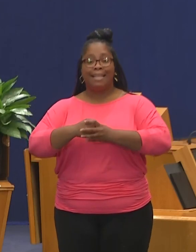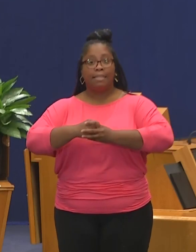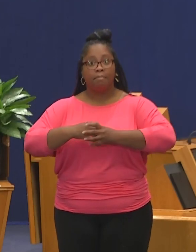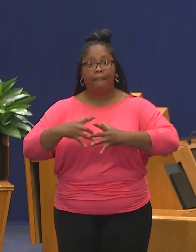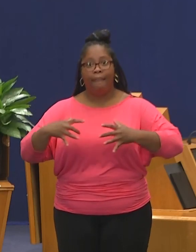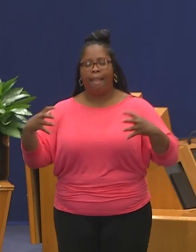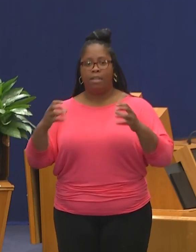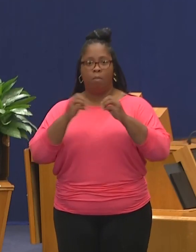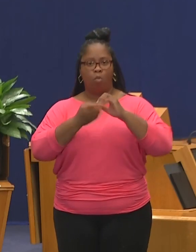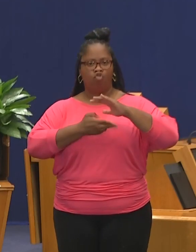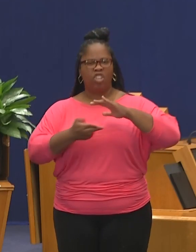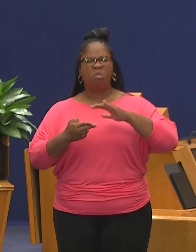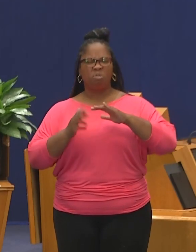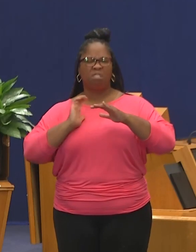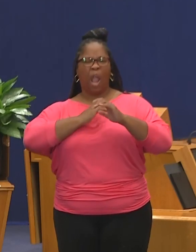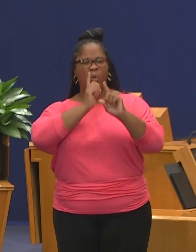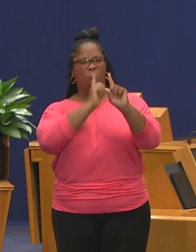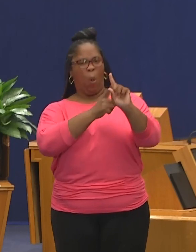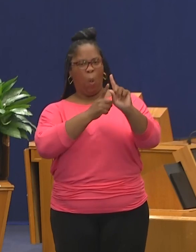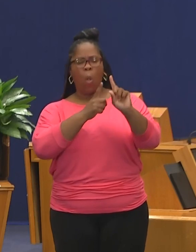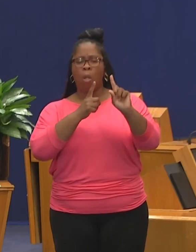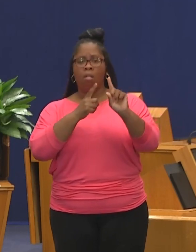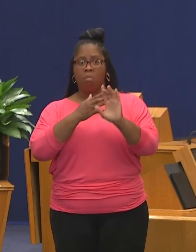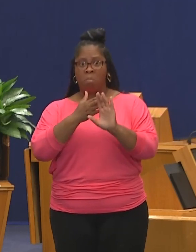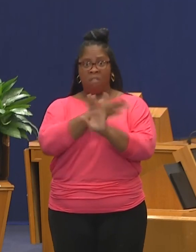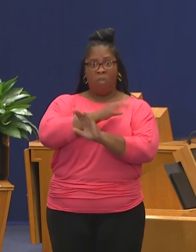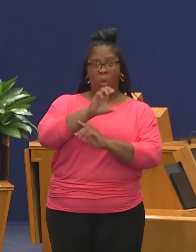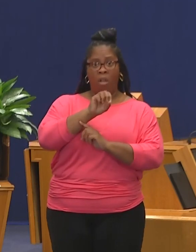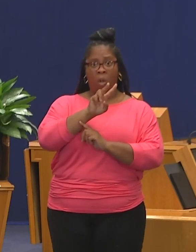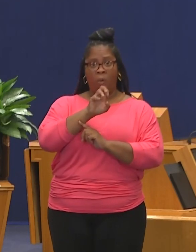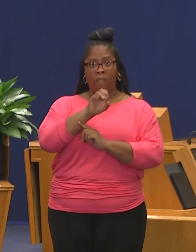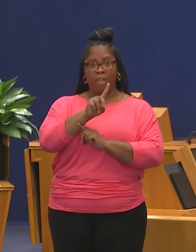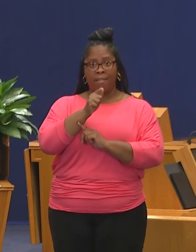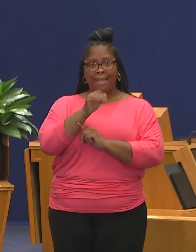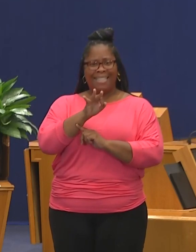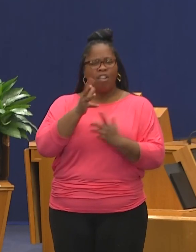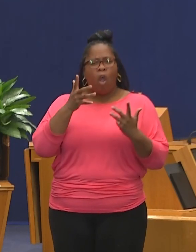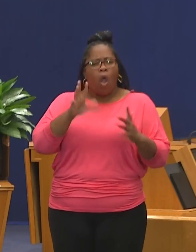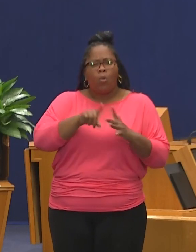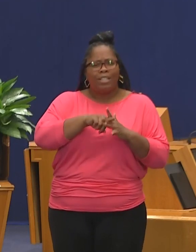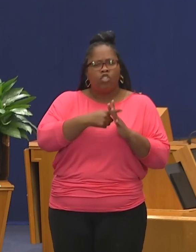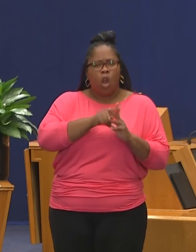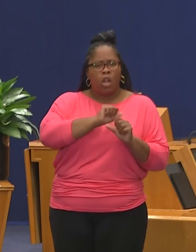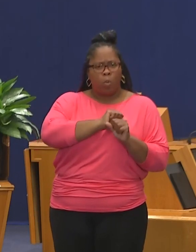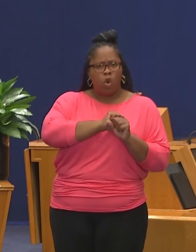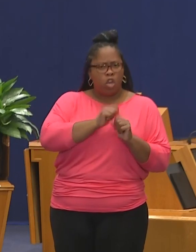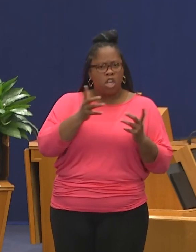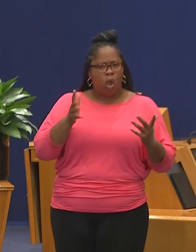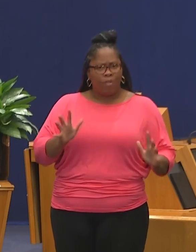EXPANDING SHELTER COUNTY-WIDE IS A GOAL OF THE COUNTY AND HAS ALREADY BEEN WORKING TOWARD